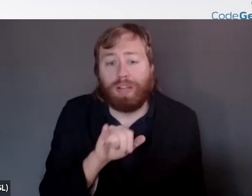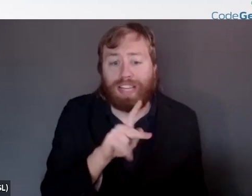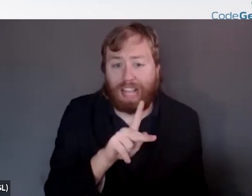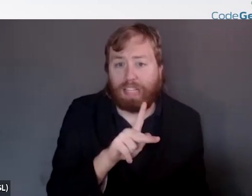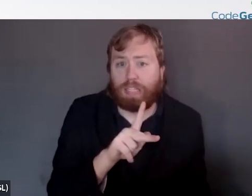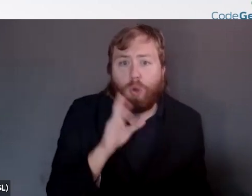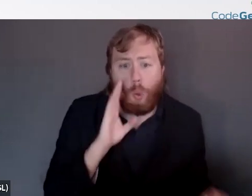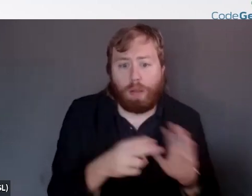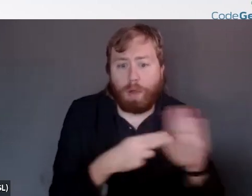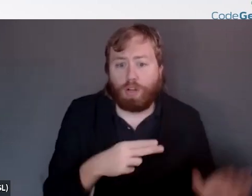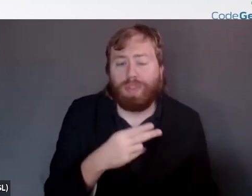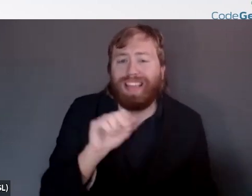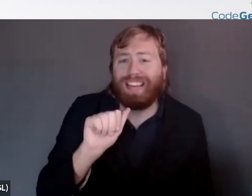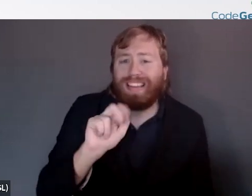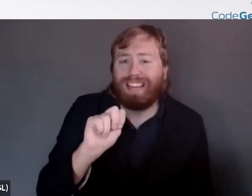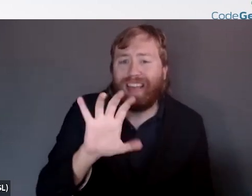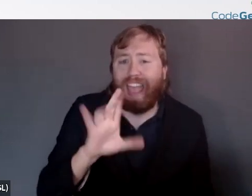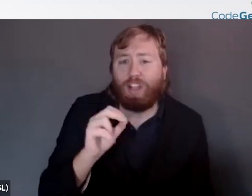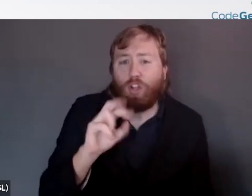and buttons would be marked up with the button tag.